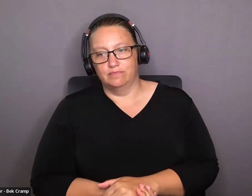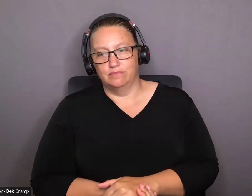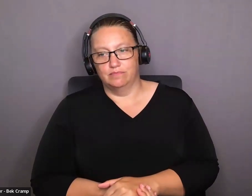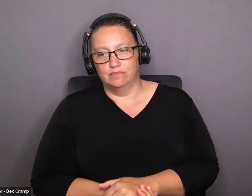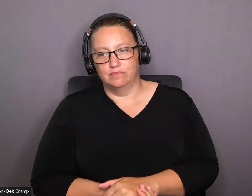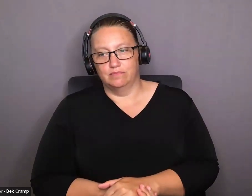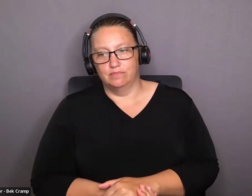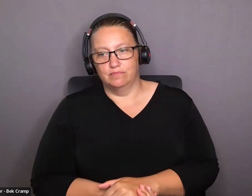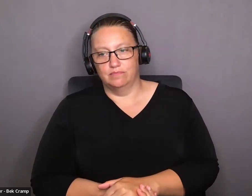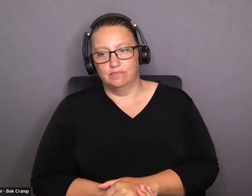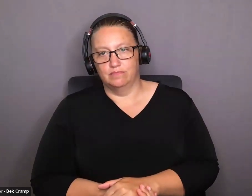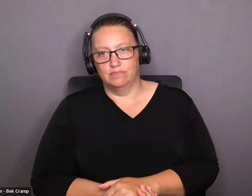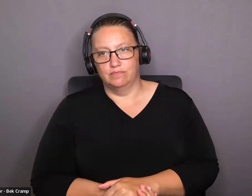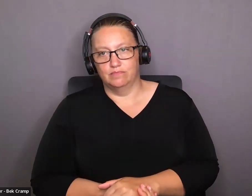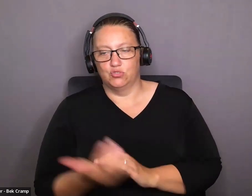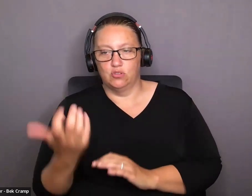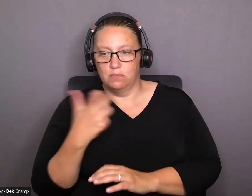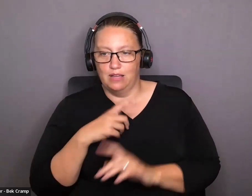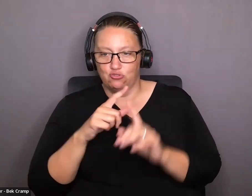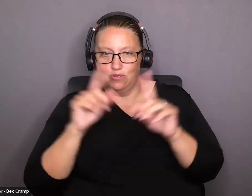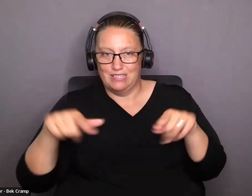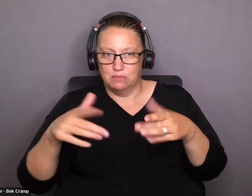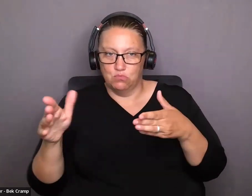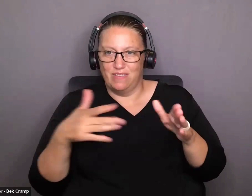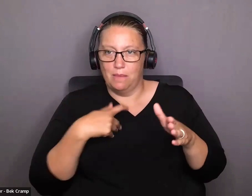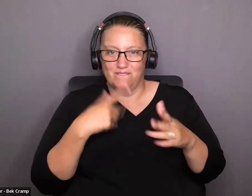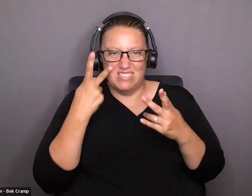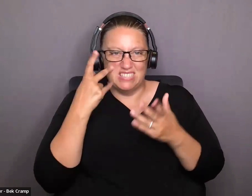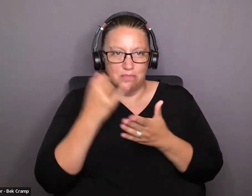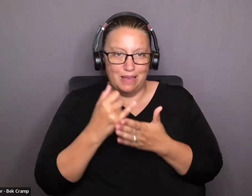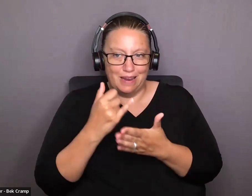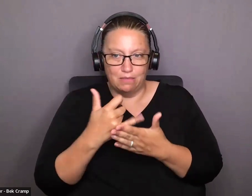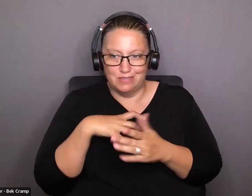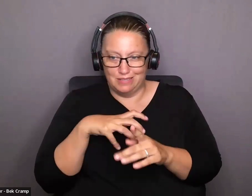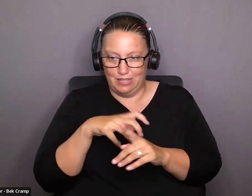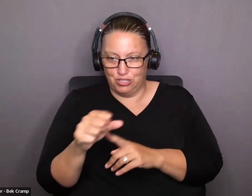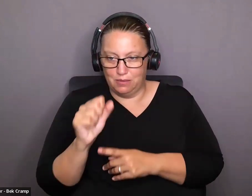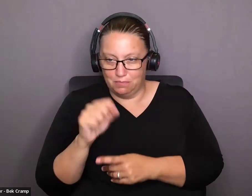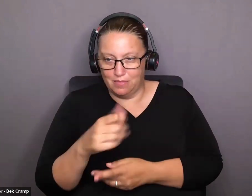Sorry, my screen just moved a little bit, and I'm vision impaired. So just catching up there.